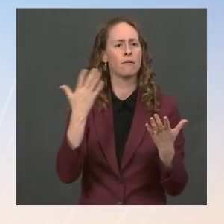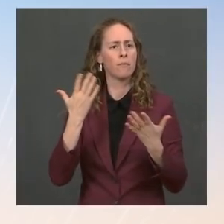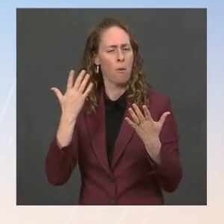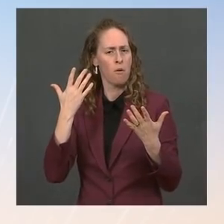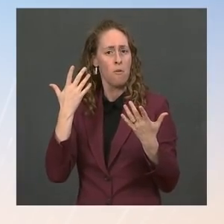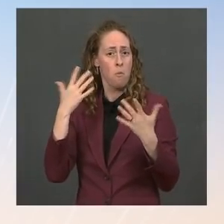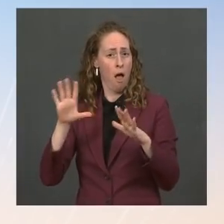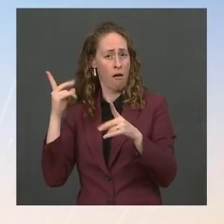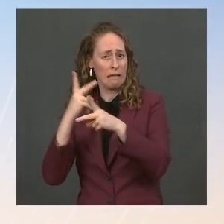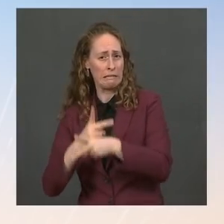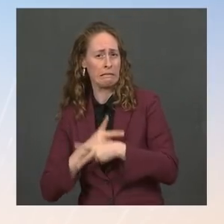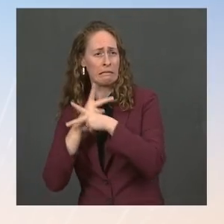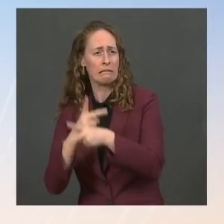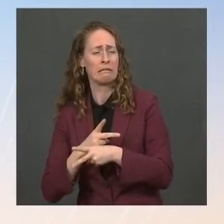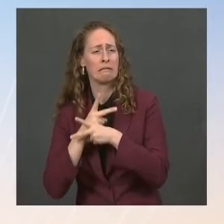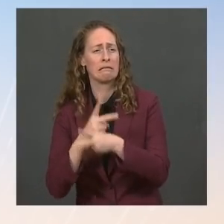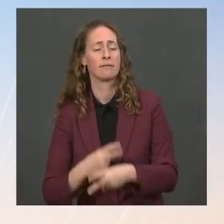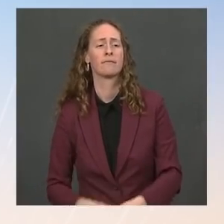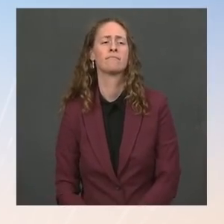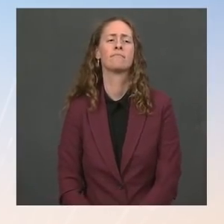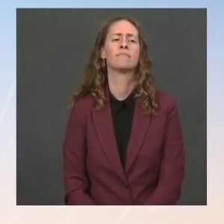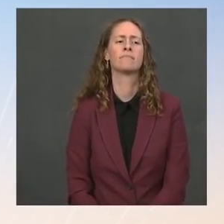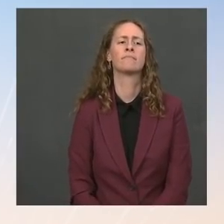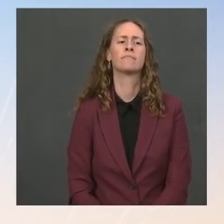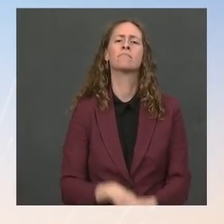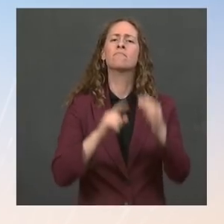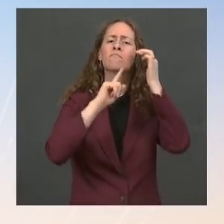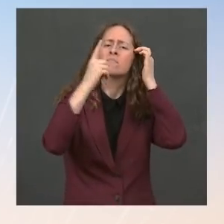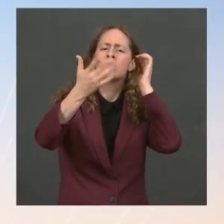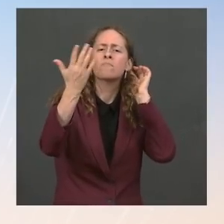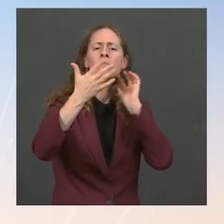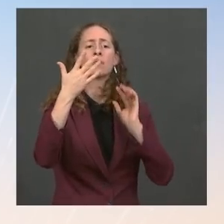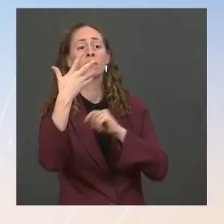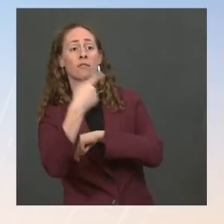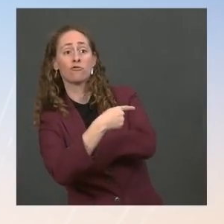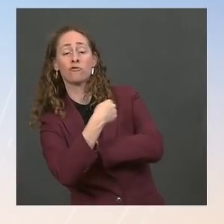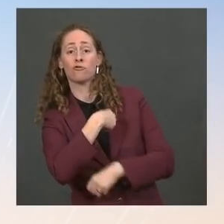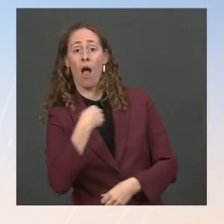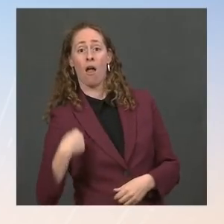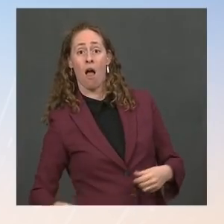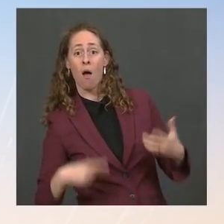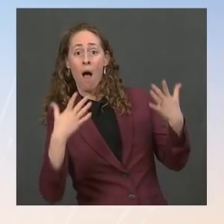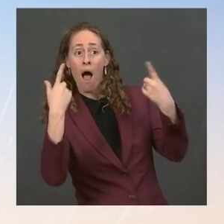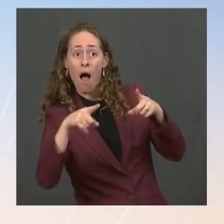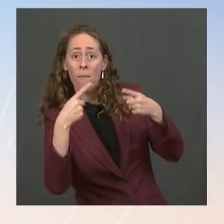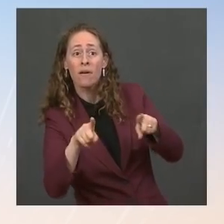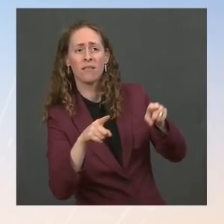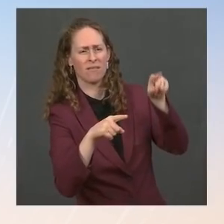whose activities are overwhelmingly centered in China. That being said, we always are monitoring global markets --